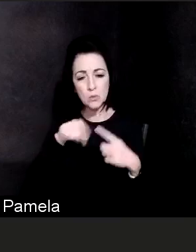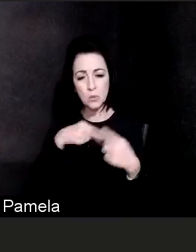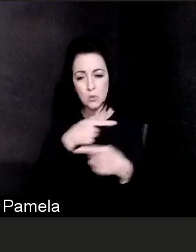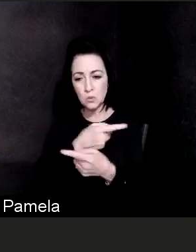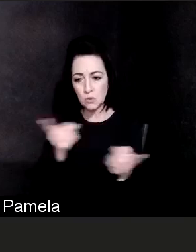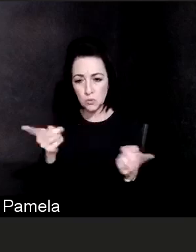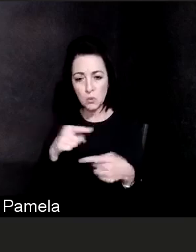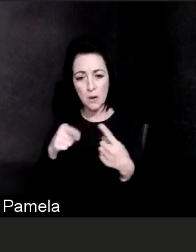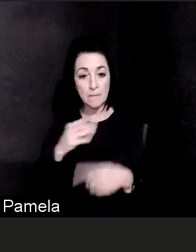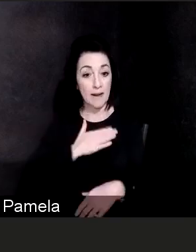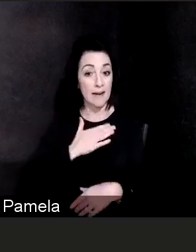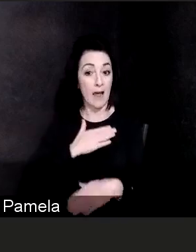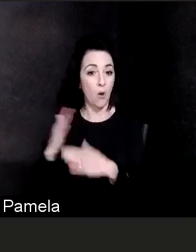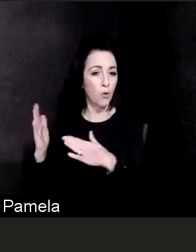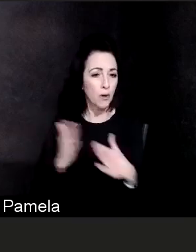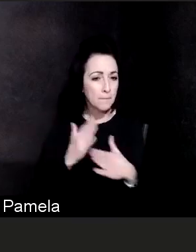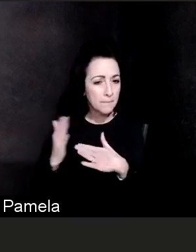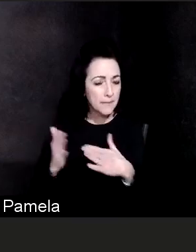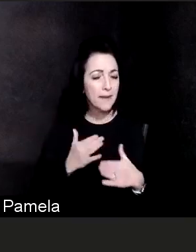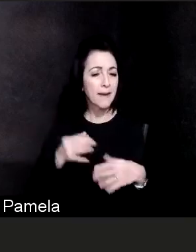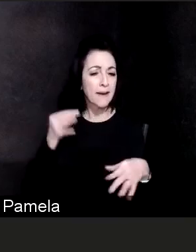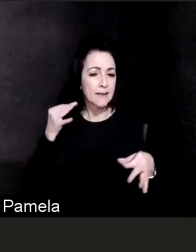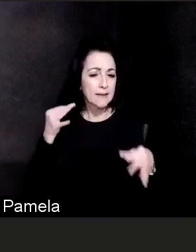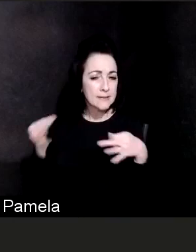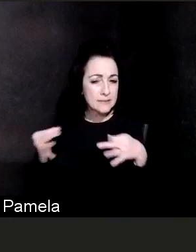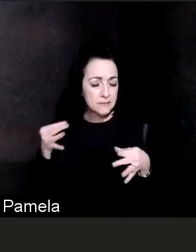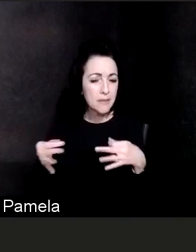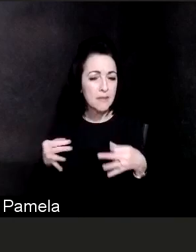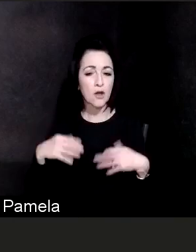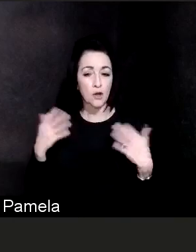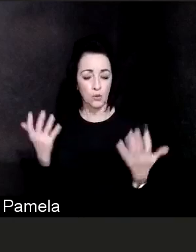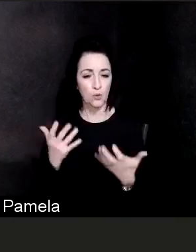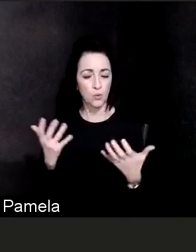to try to explain these vaccines a little bit, I think this is important.